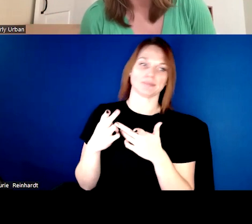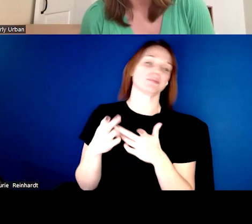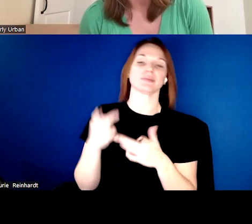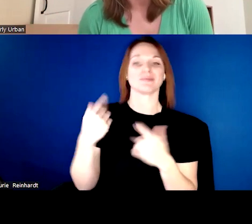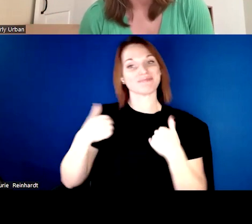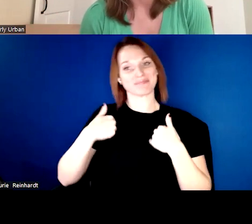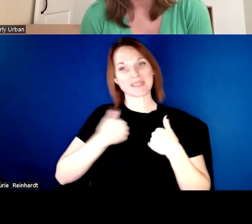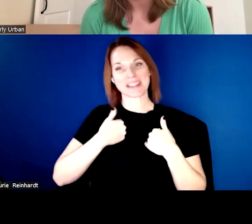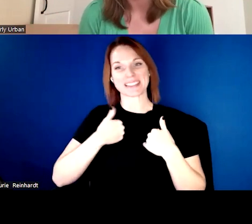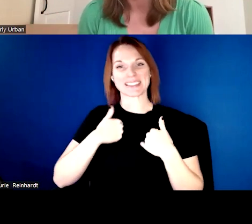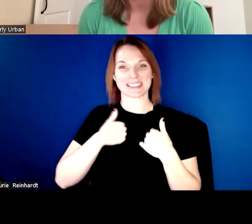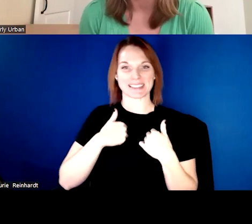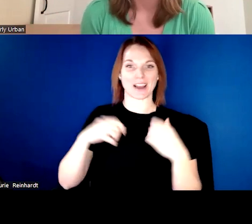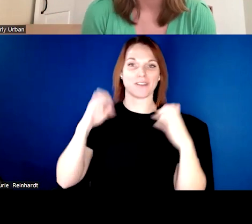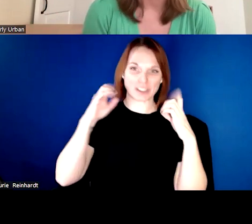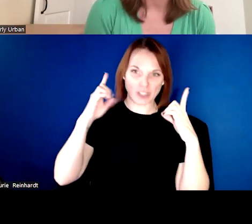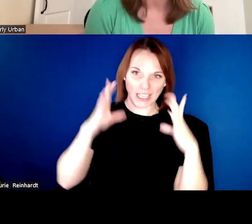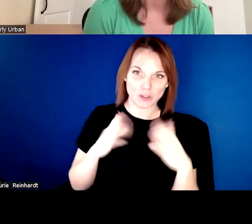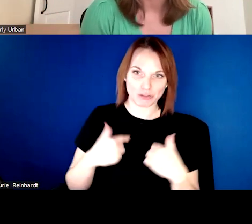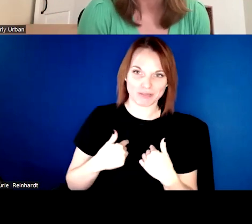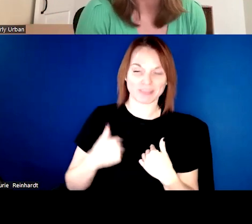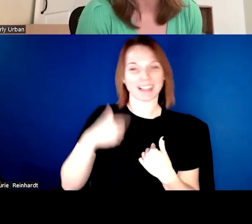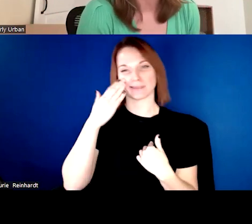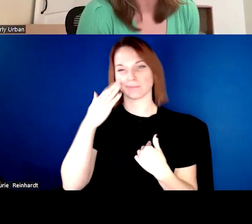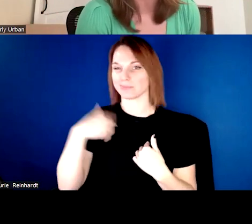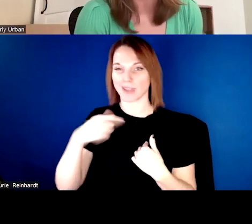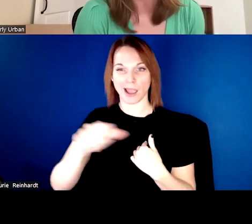I know that I am not the most efficient instructor the first